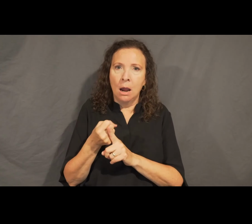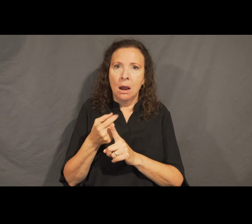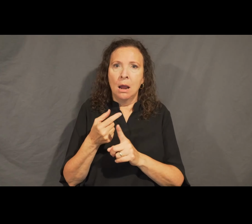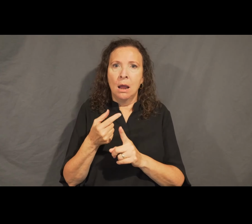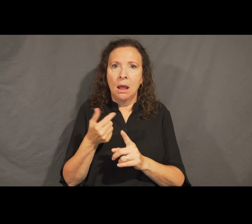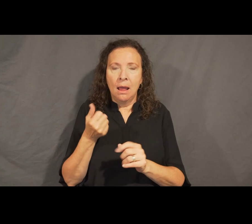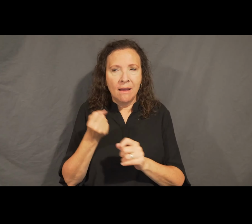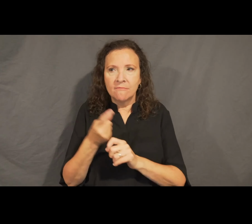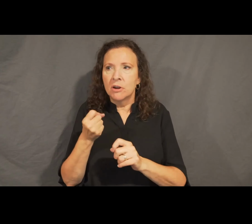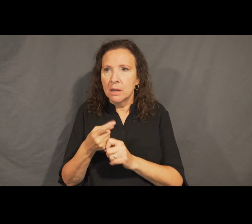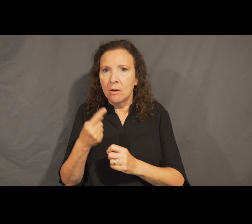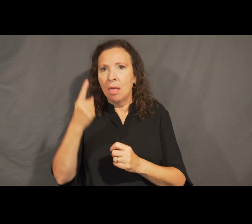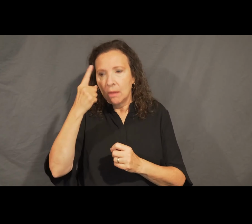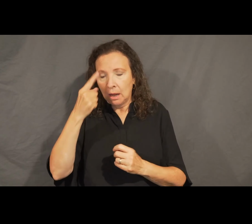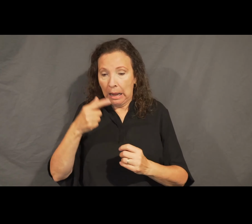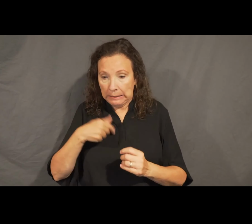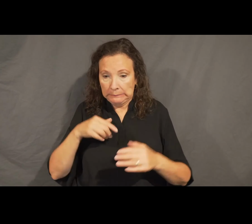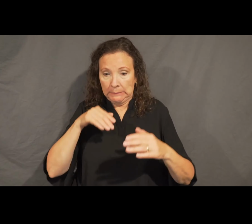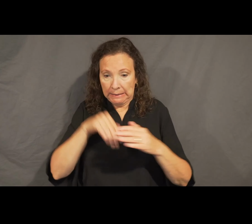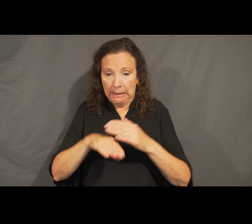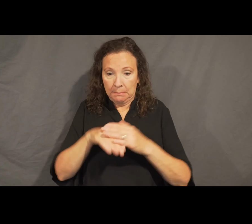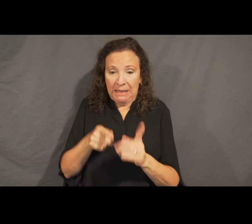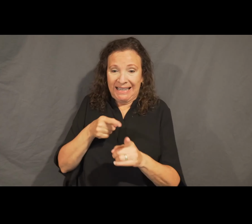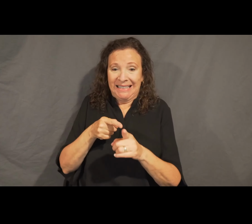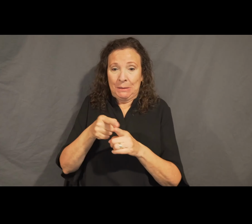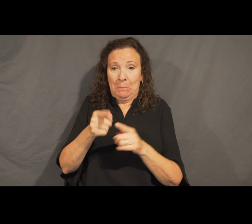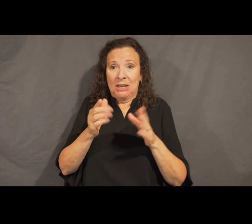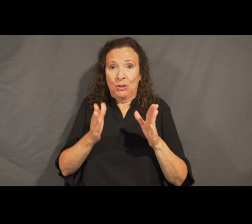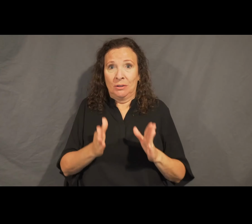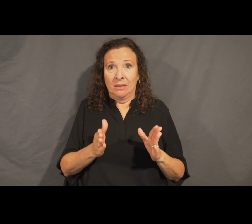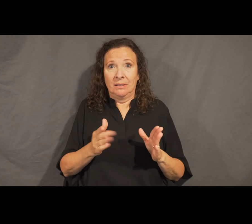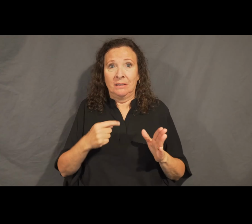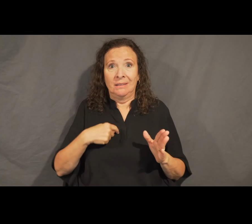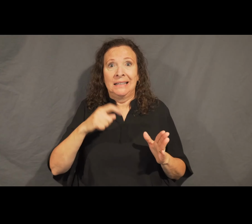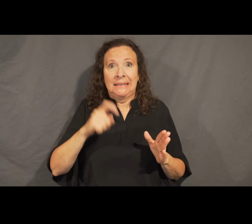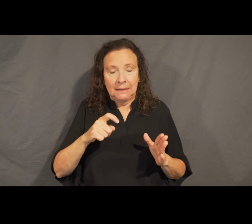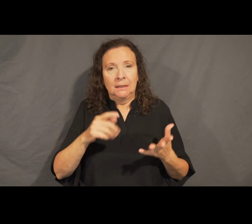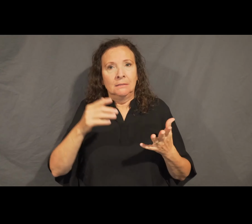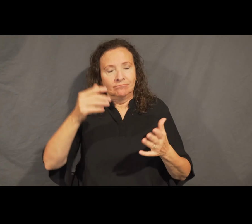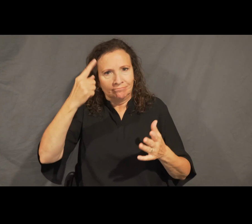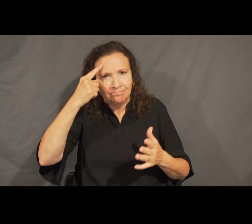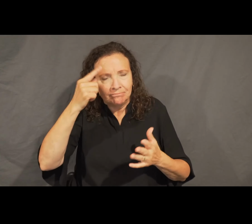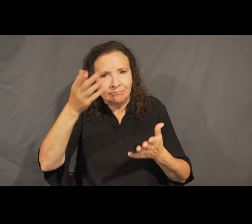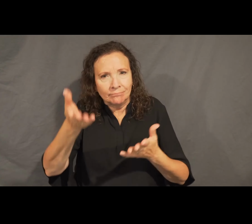as an accessibility specialist. Saying that, he got up and left.